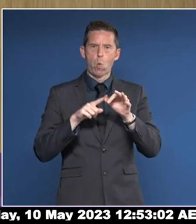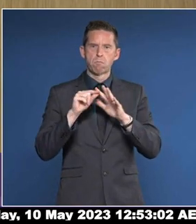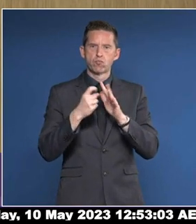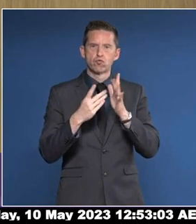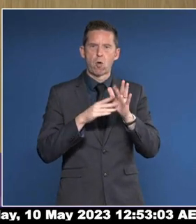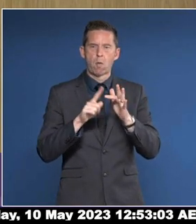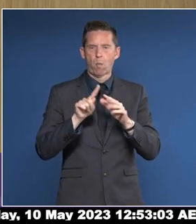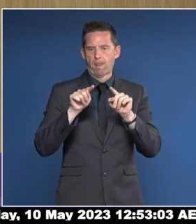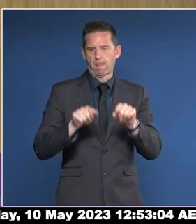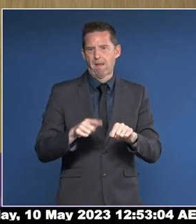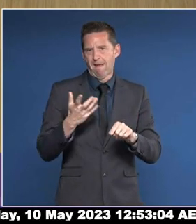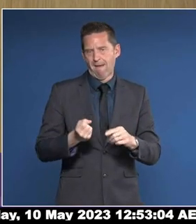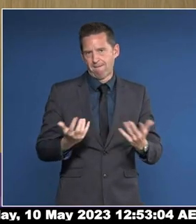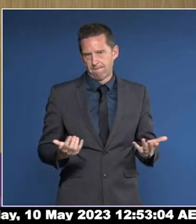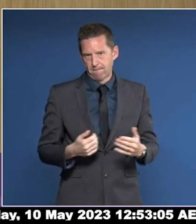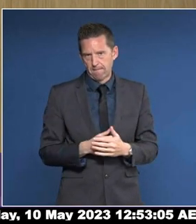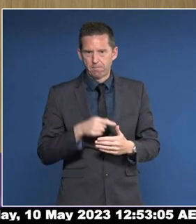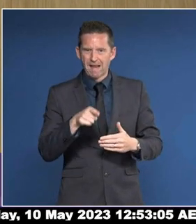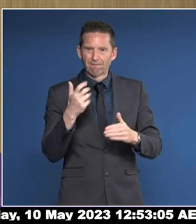available. So, a desktop exercise is what's occurred.